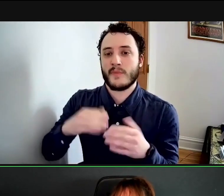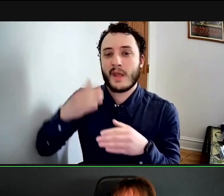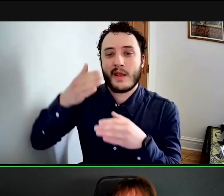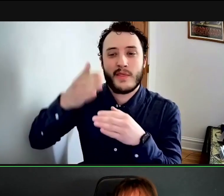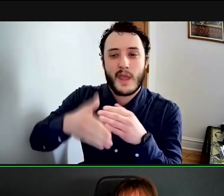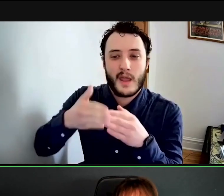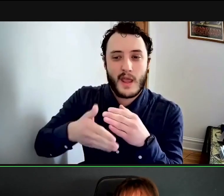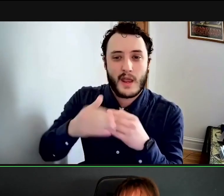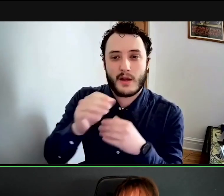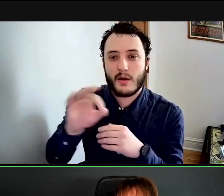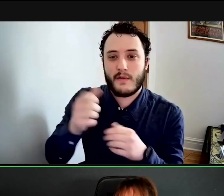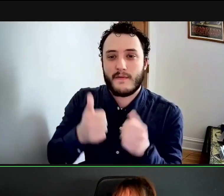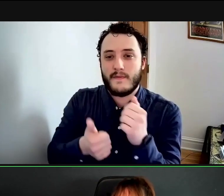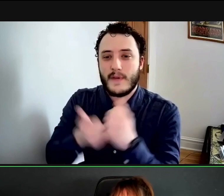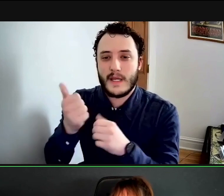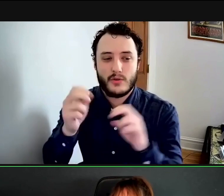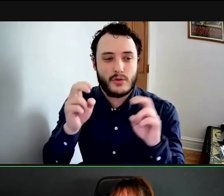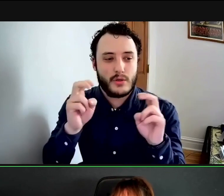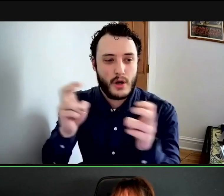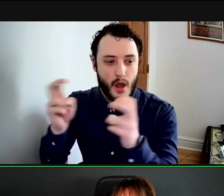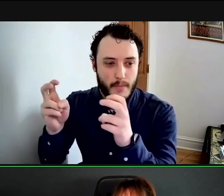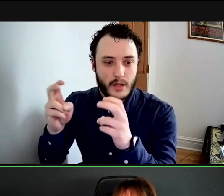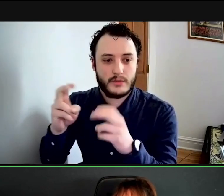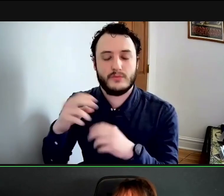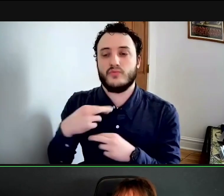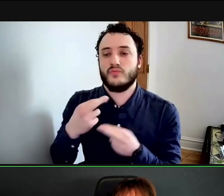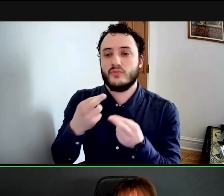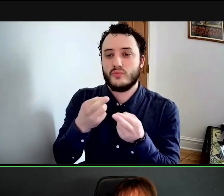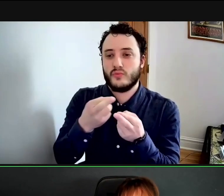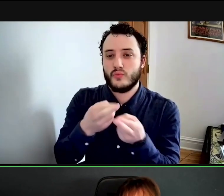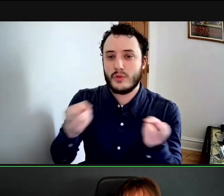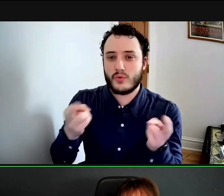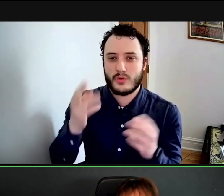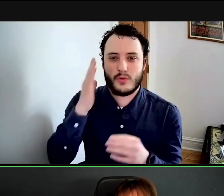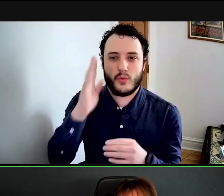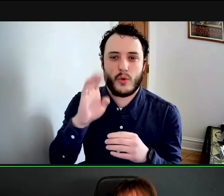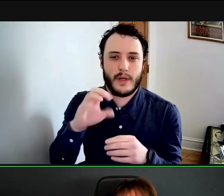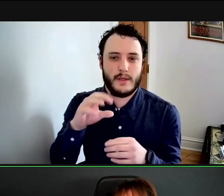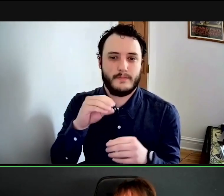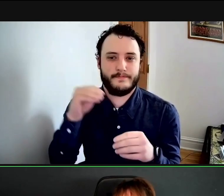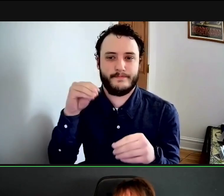Each presenter will be giving visual descriptions of themselves.